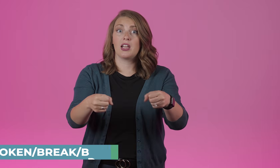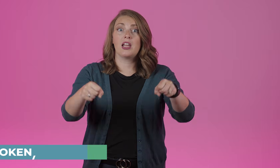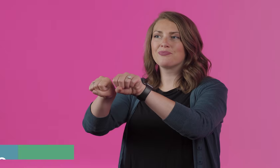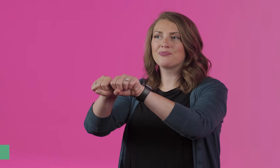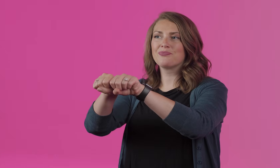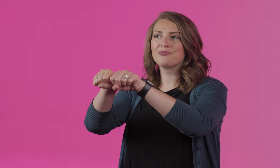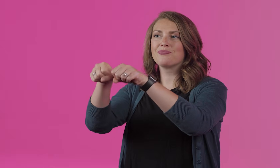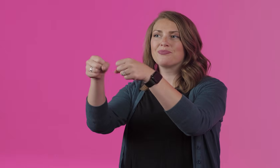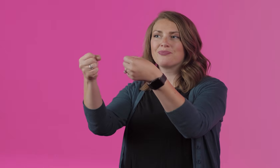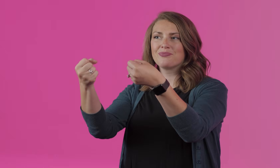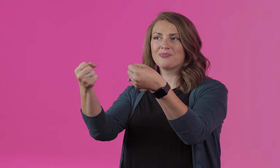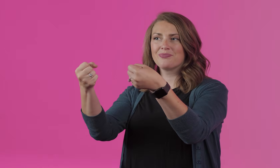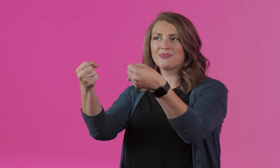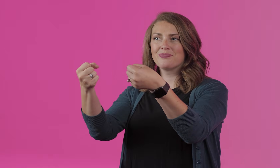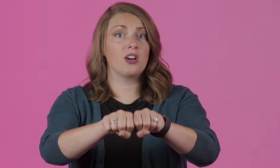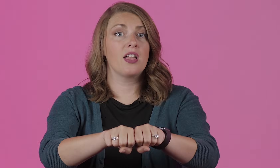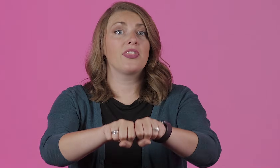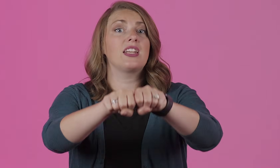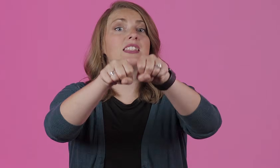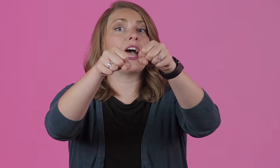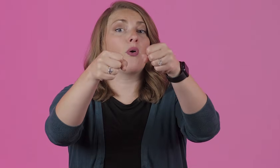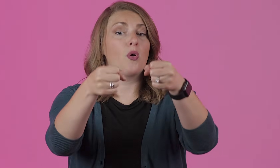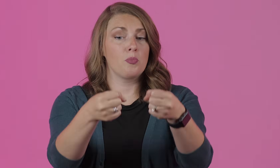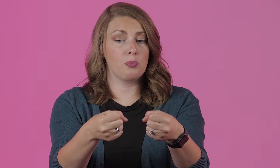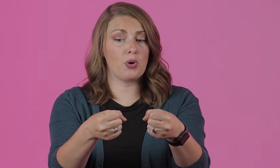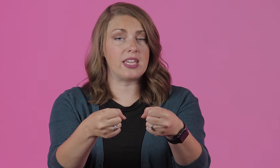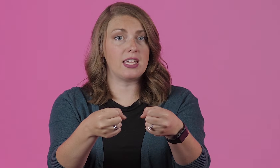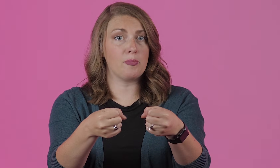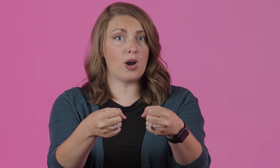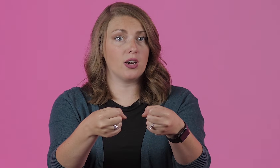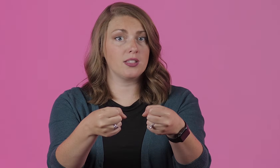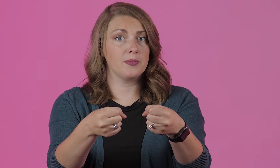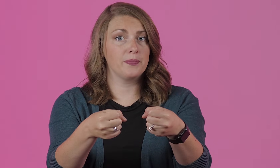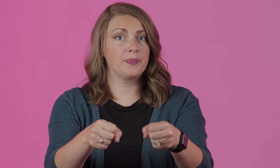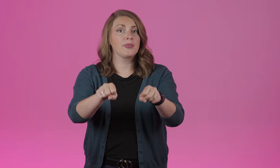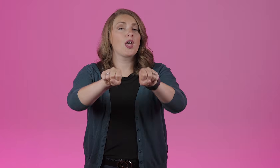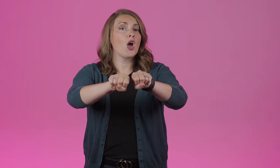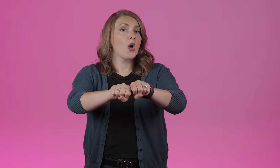This is something that is together that is now breaking apart.